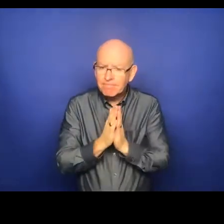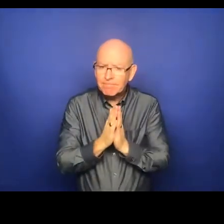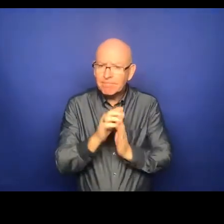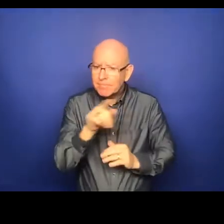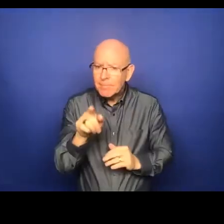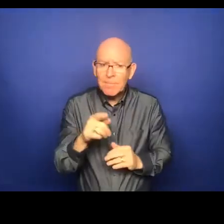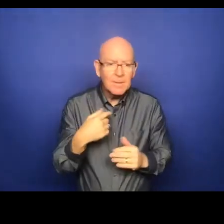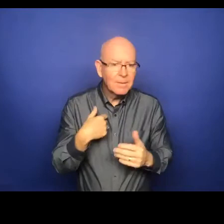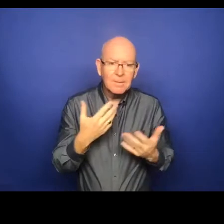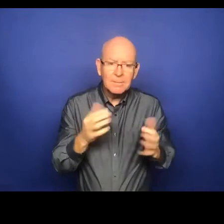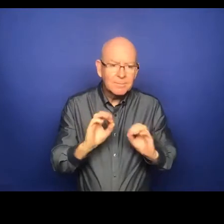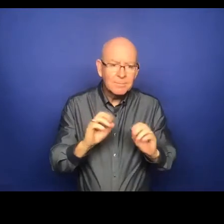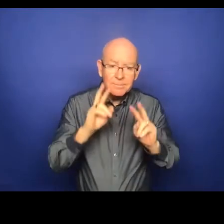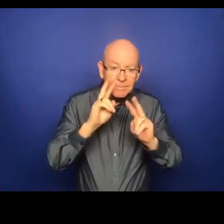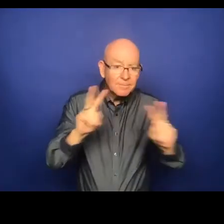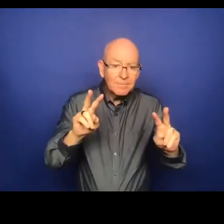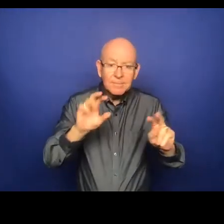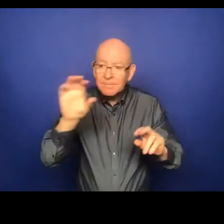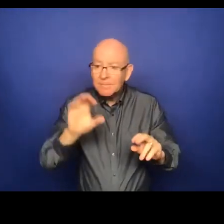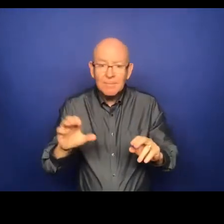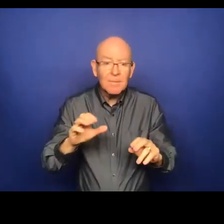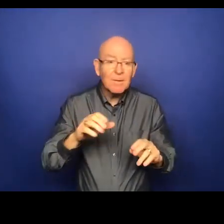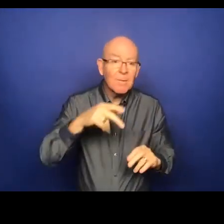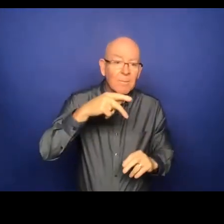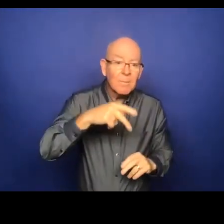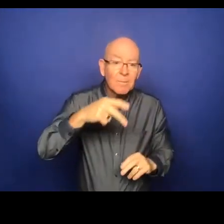please ask questions by posting in the chat